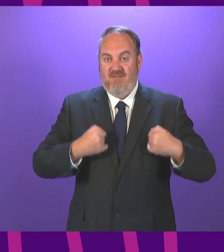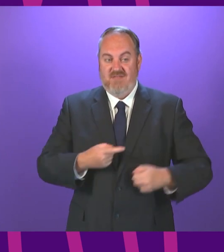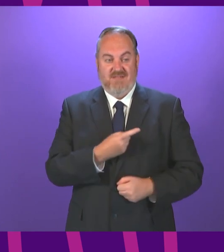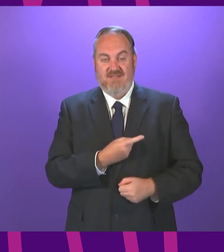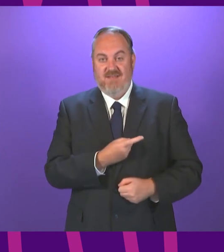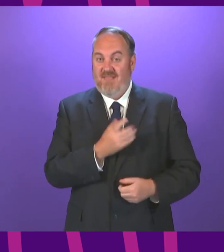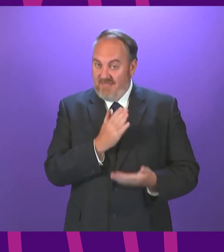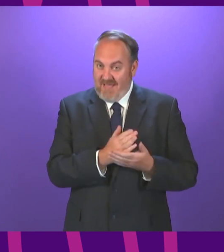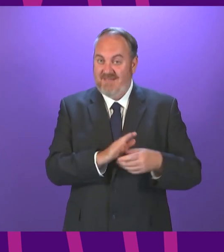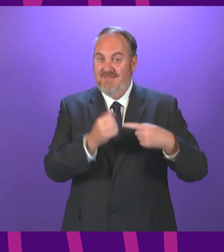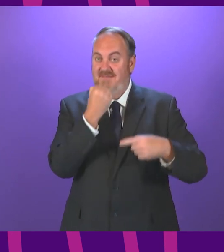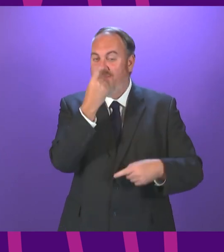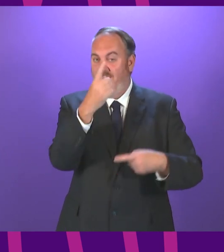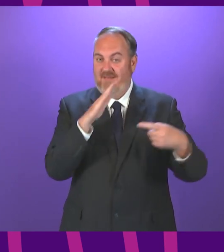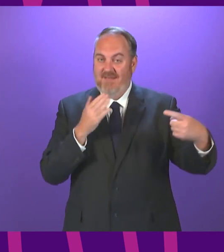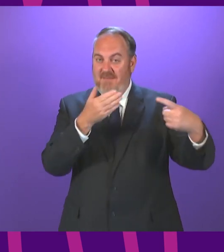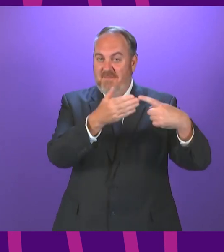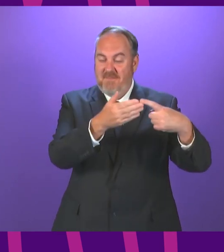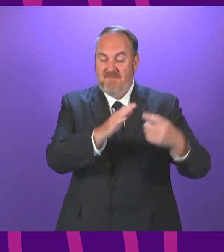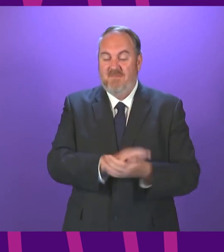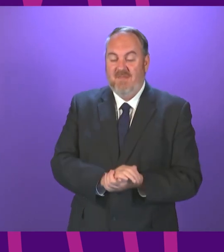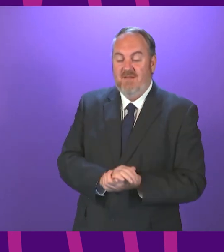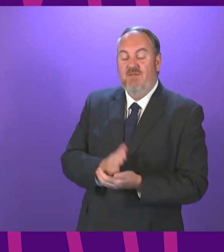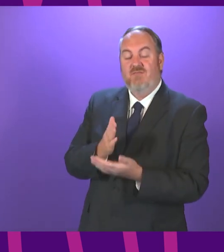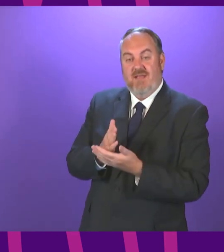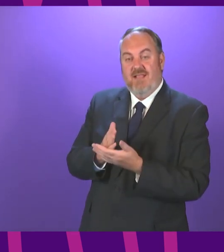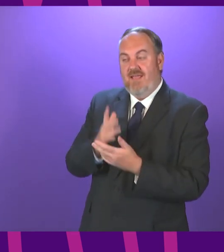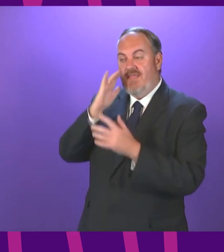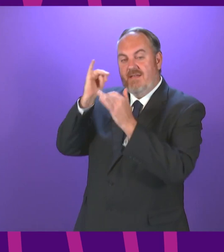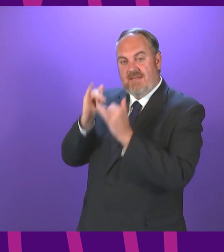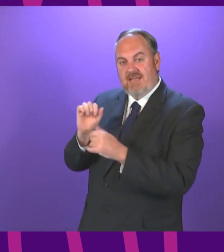and protect can then do the job that it is there to do and that we do not overwhelm our national